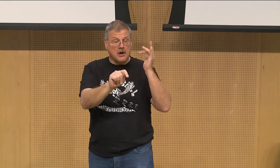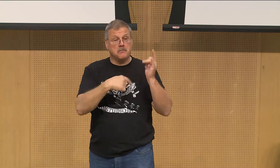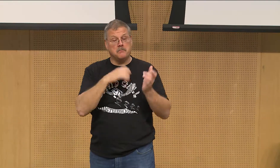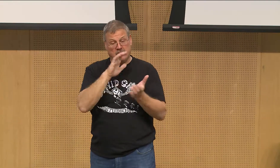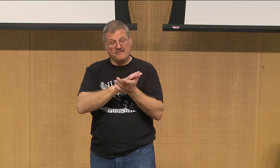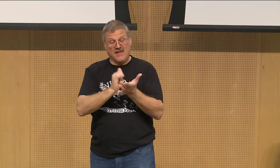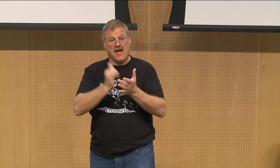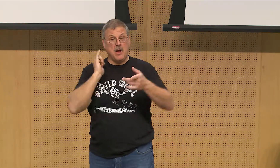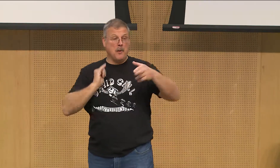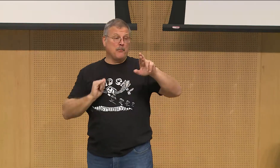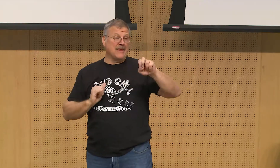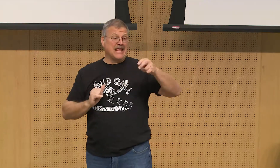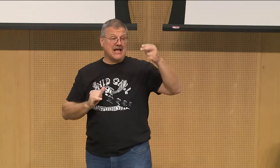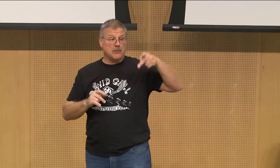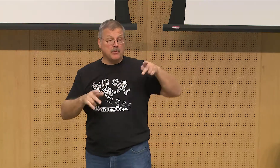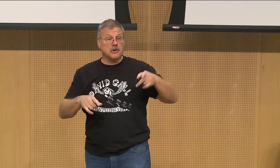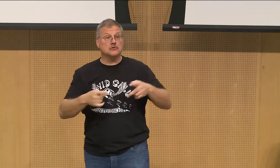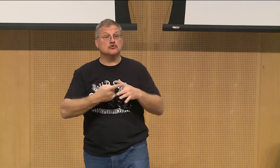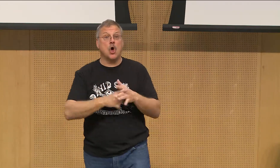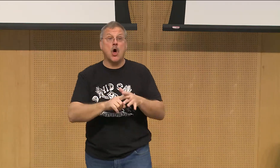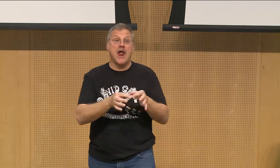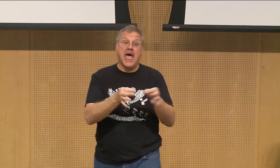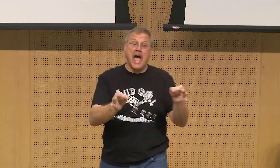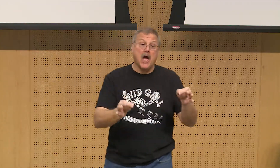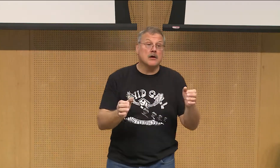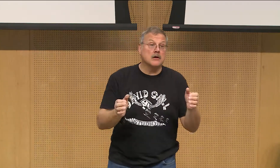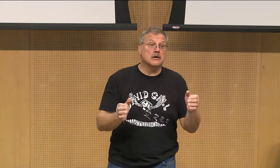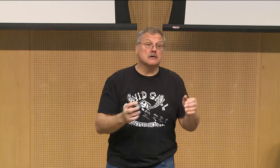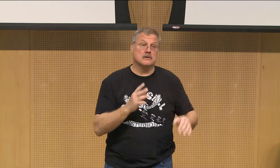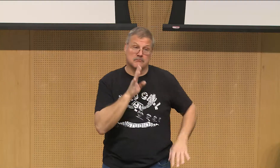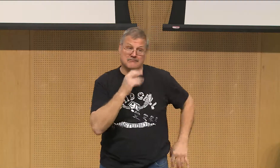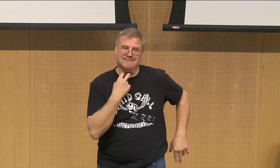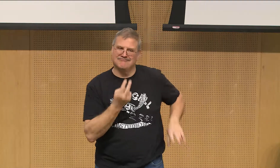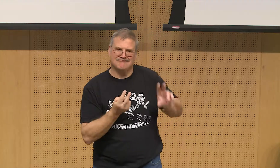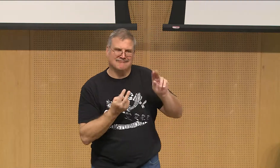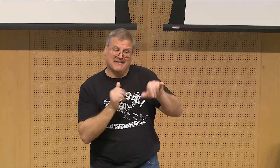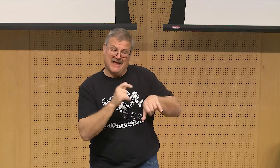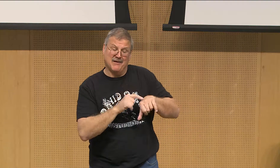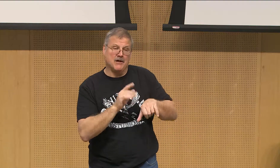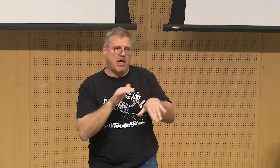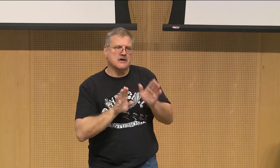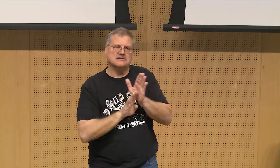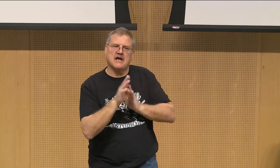I use birdhouses, and, you know, I didn't speak and use my voice at that time.